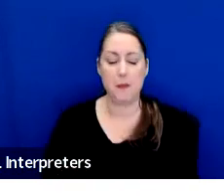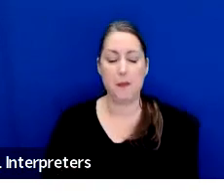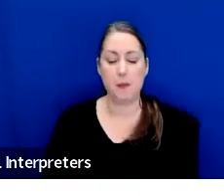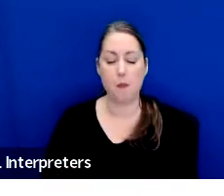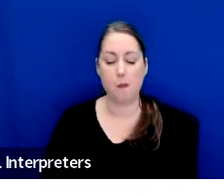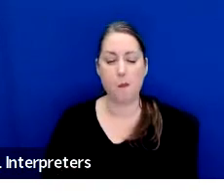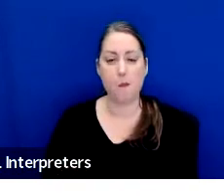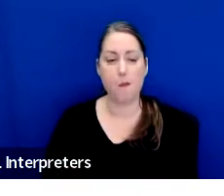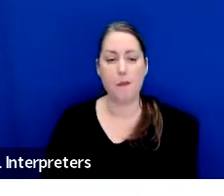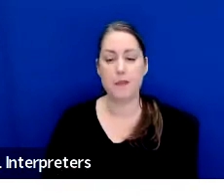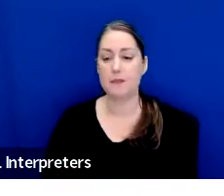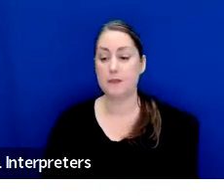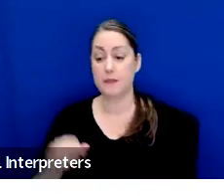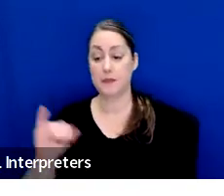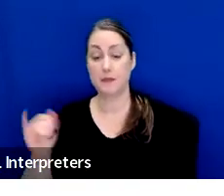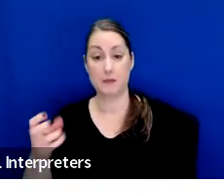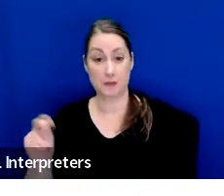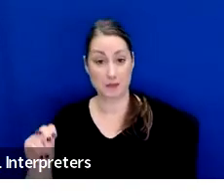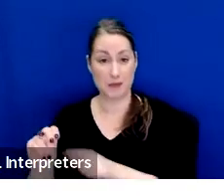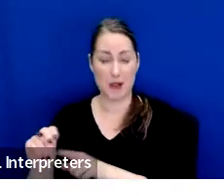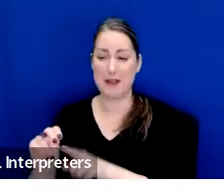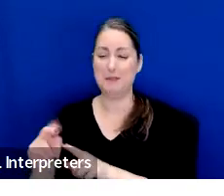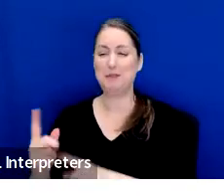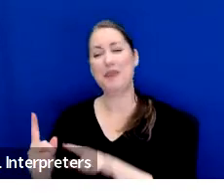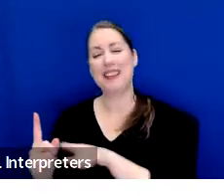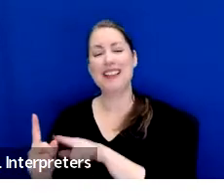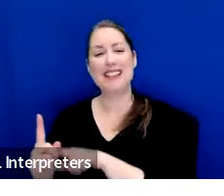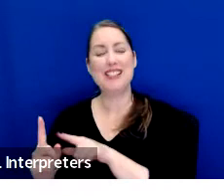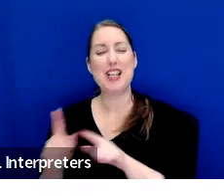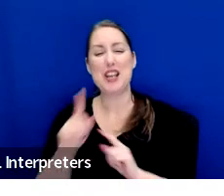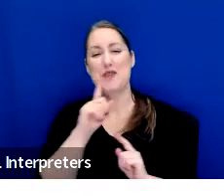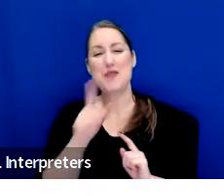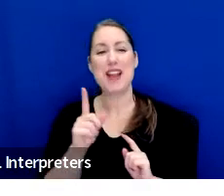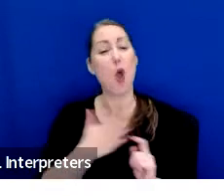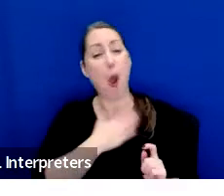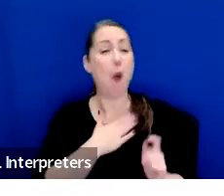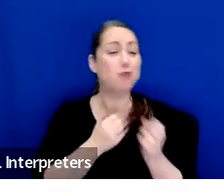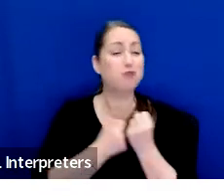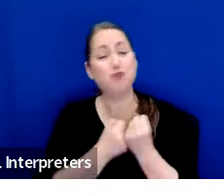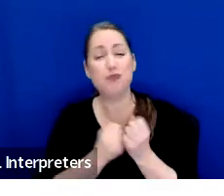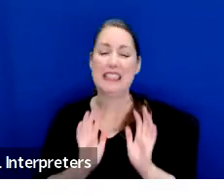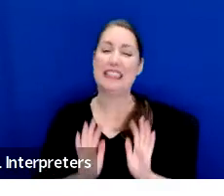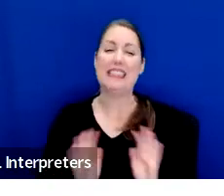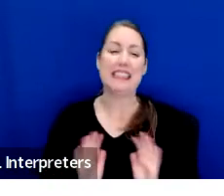Jean is not the type of person to really do things that any like extra added work.